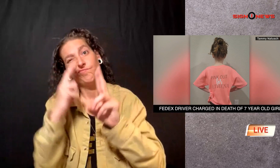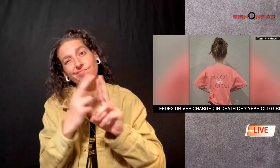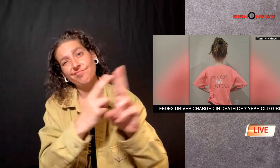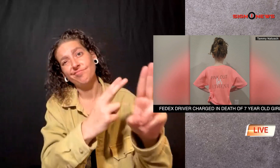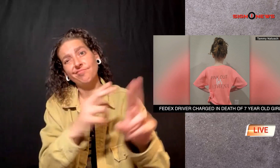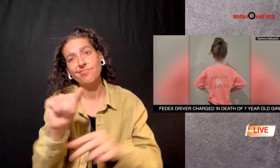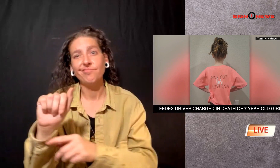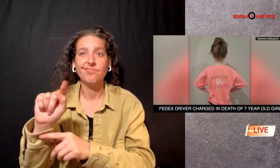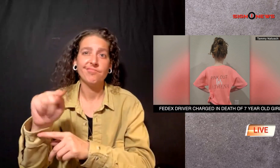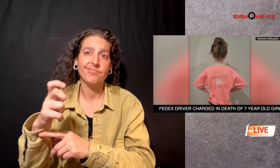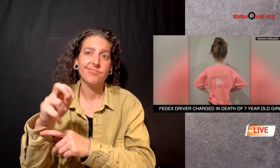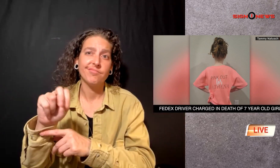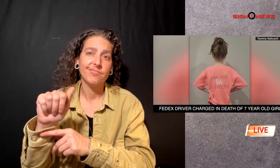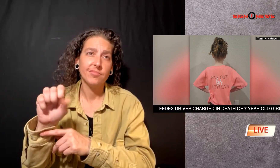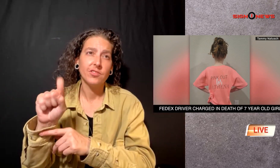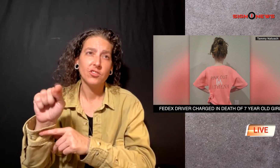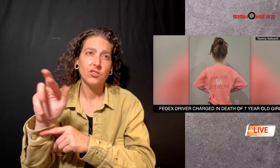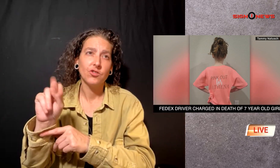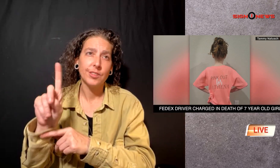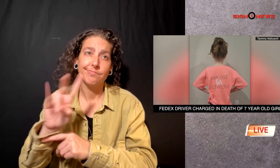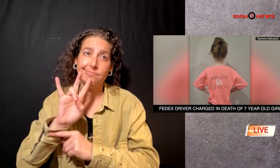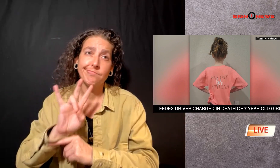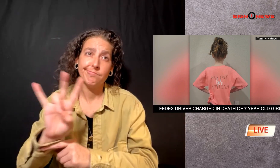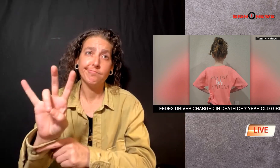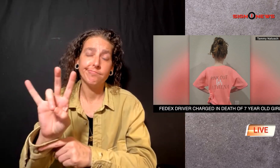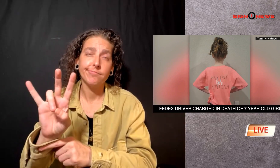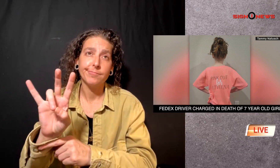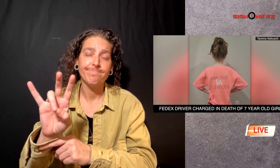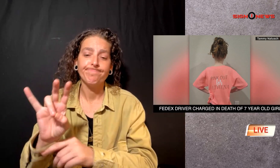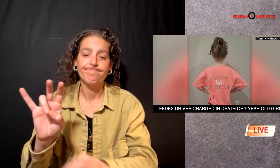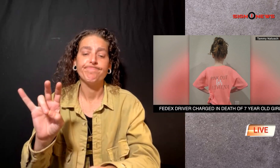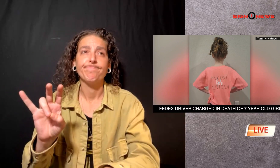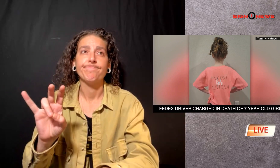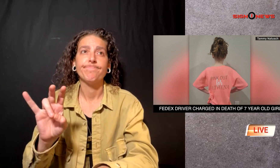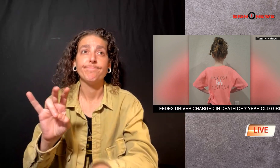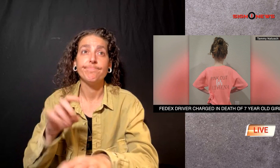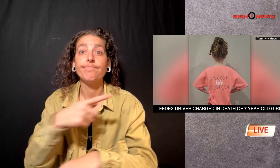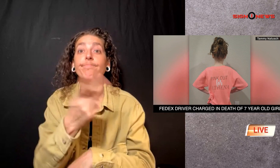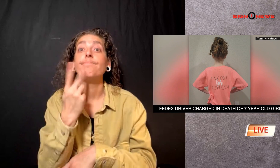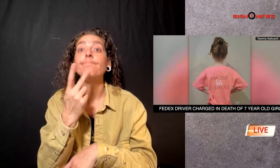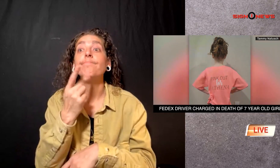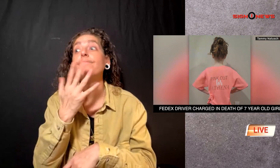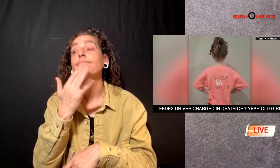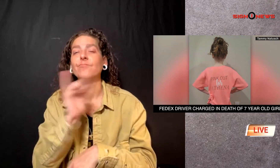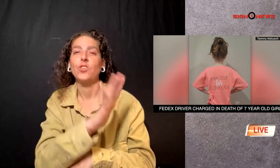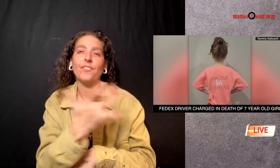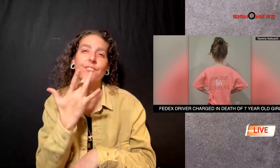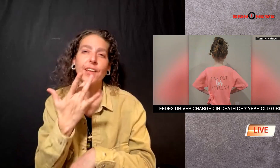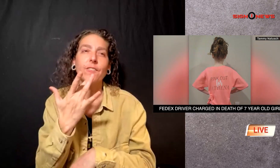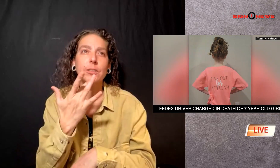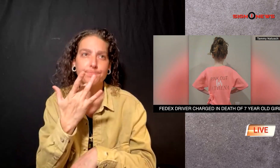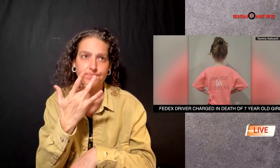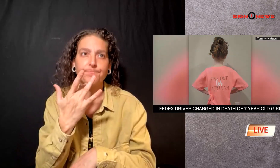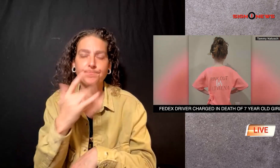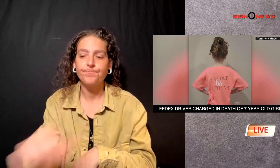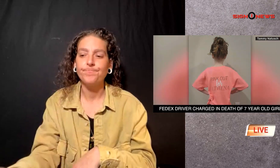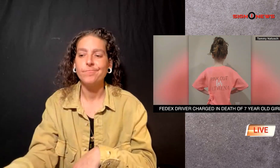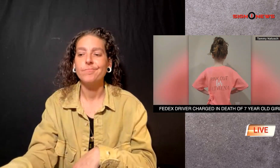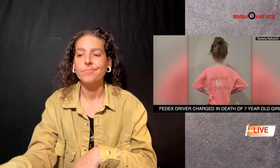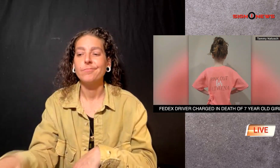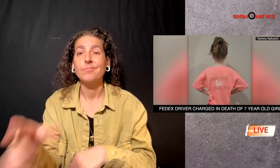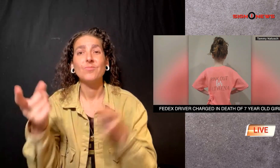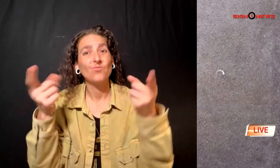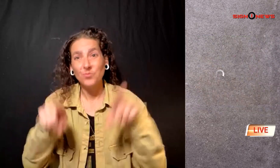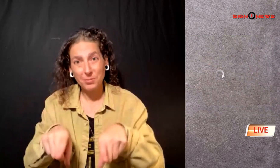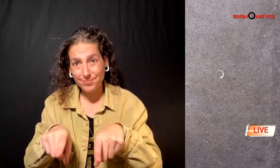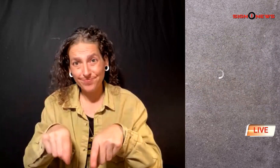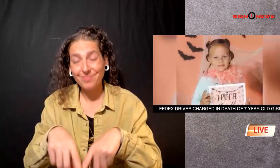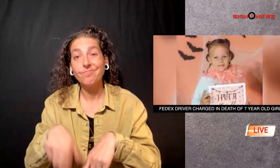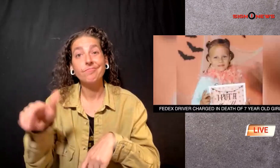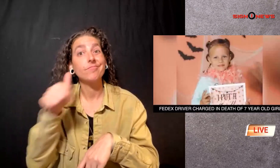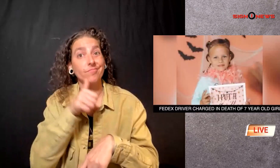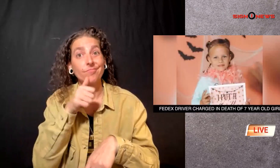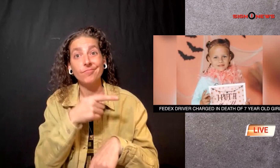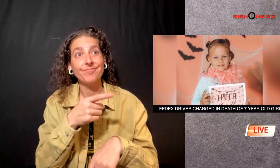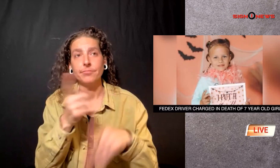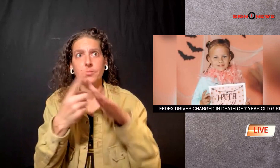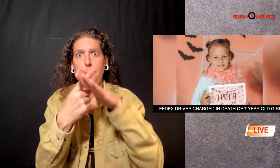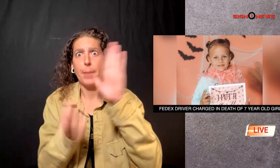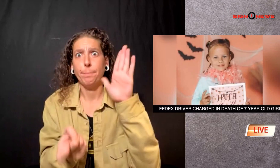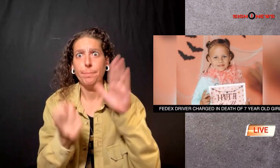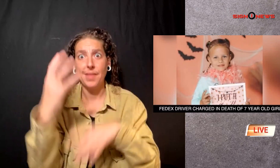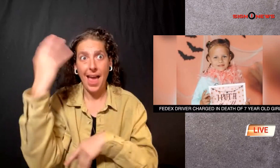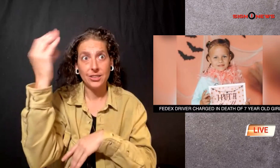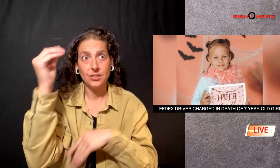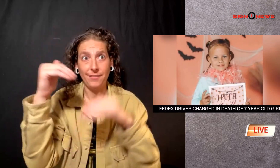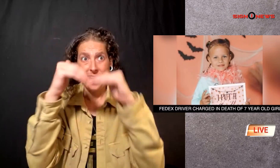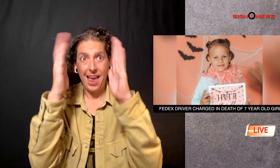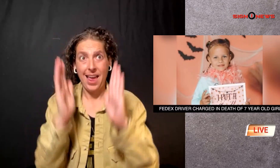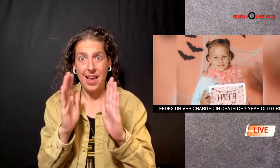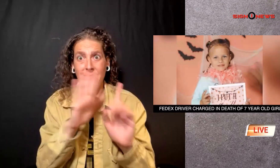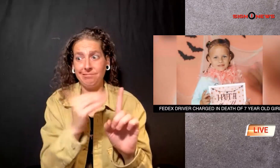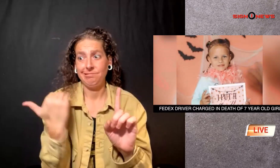seven-year-old Athena Strand it was her favorite color she disappeared outside her home last